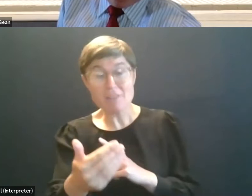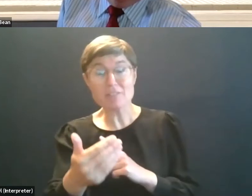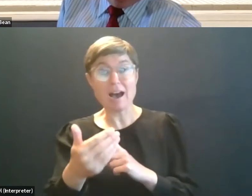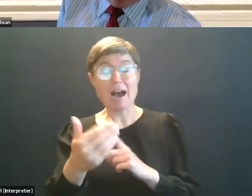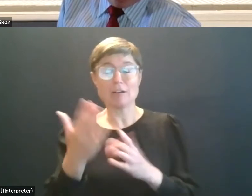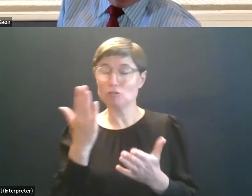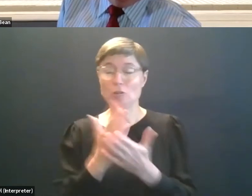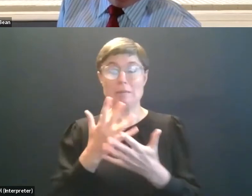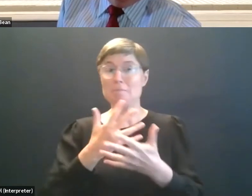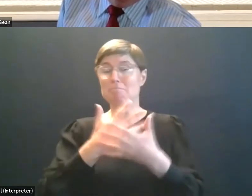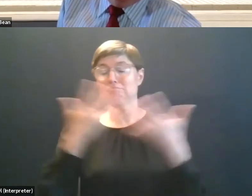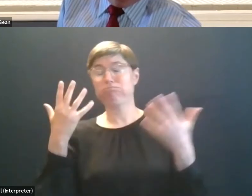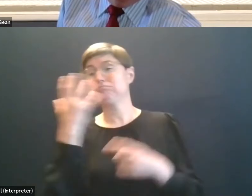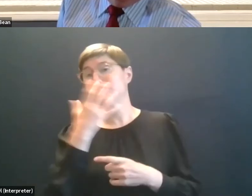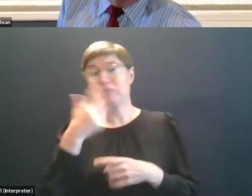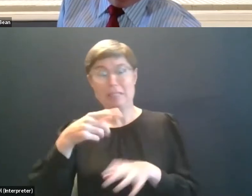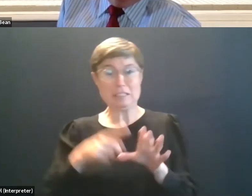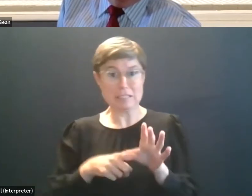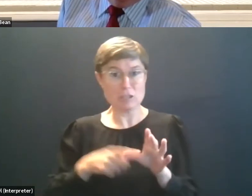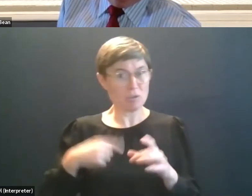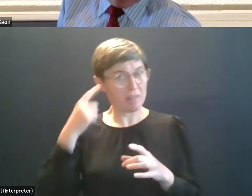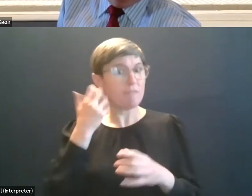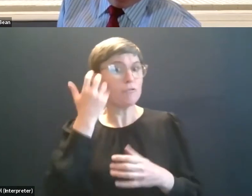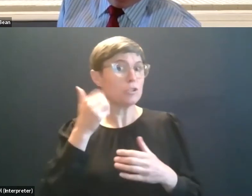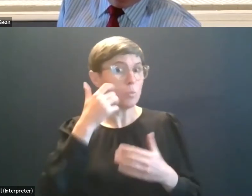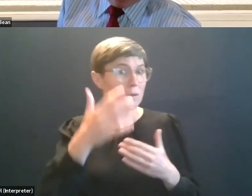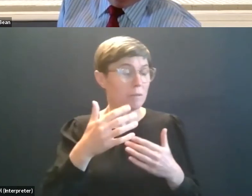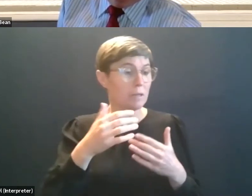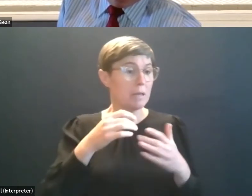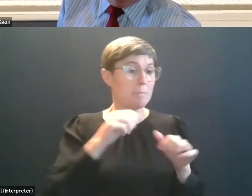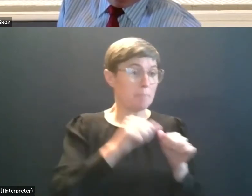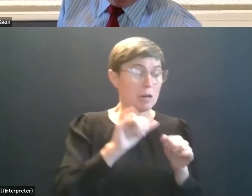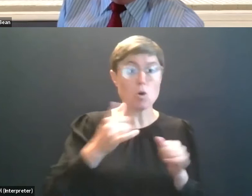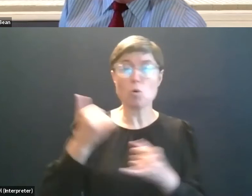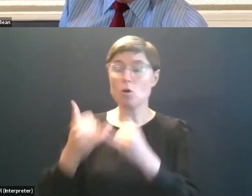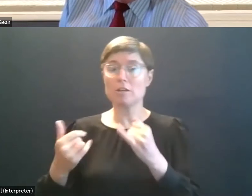I agree with you "you're on mute" is the phrase of the year. I wouldn't